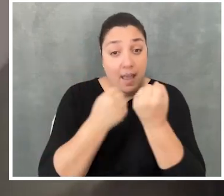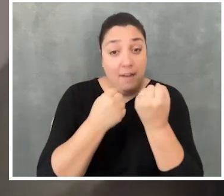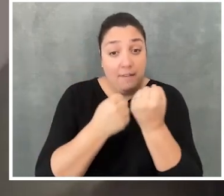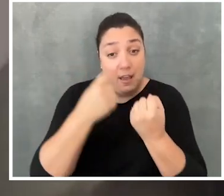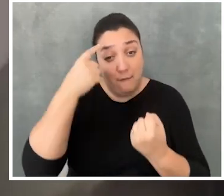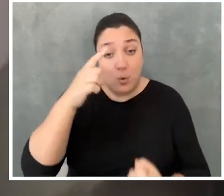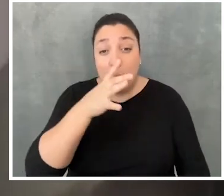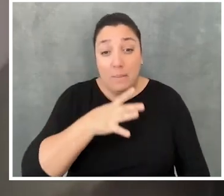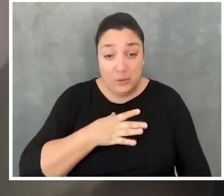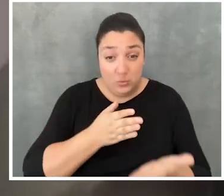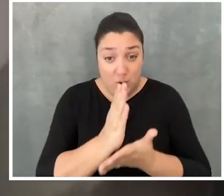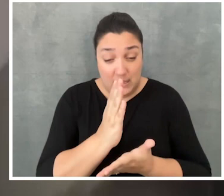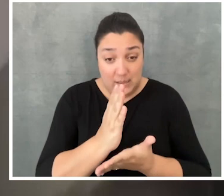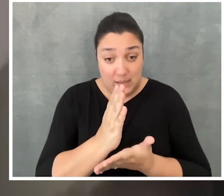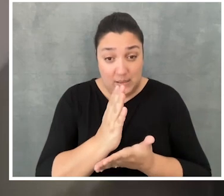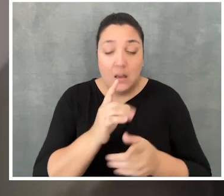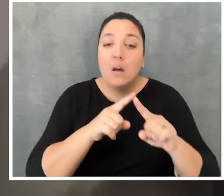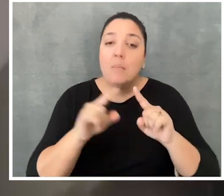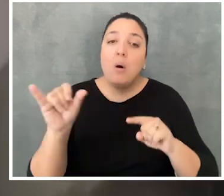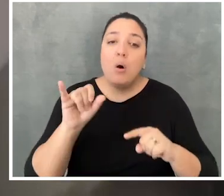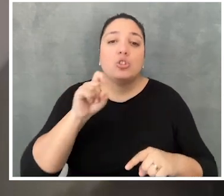but also gender diverse people as well.